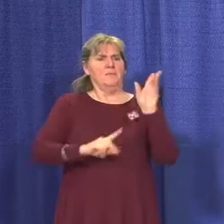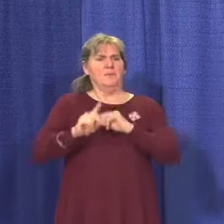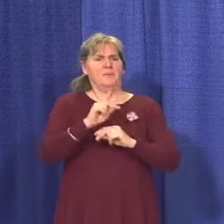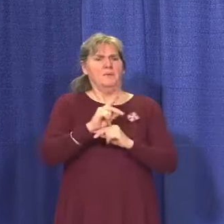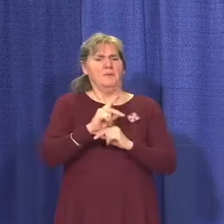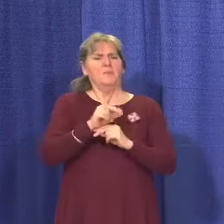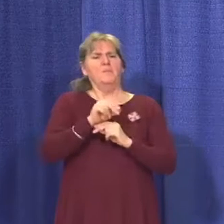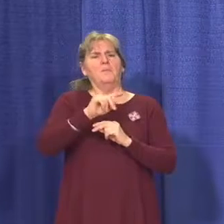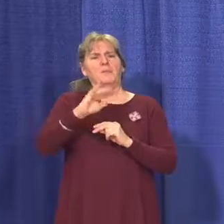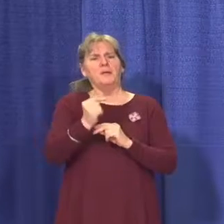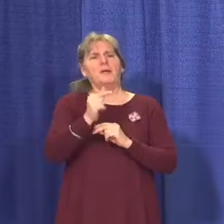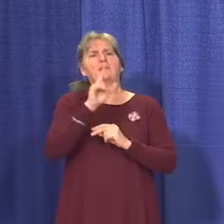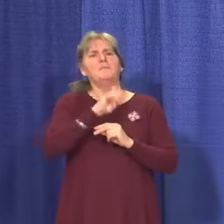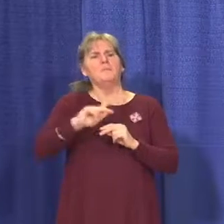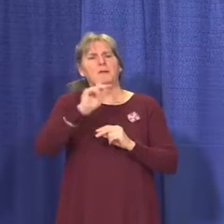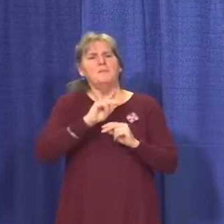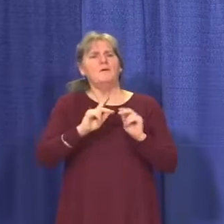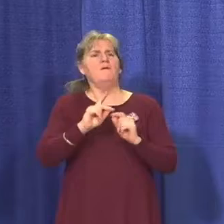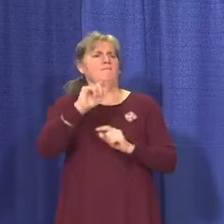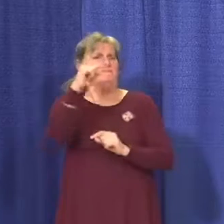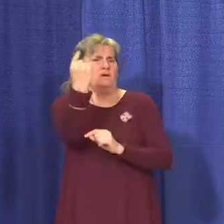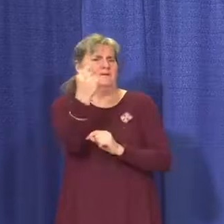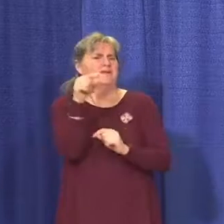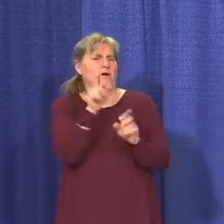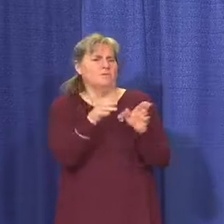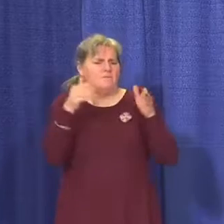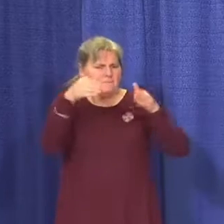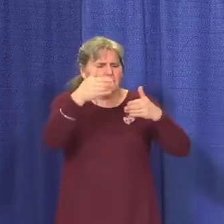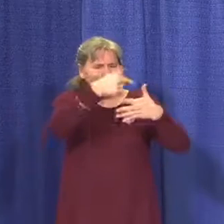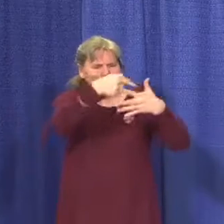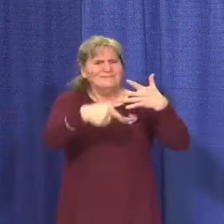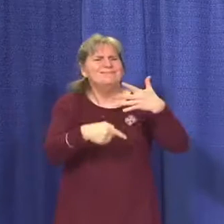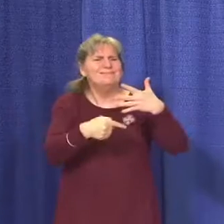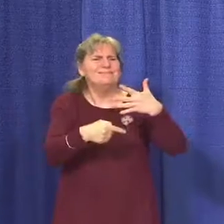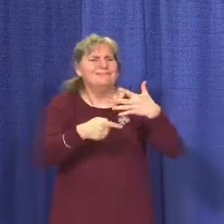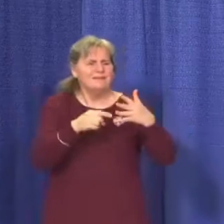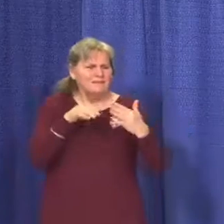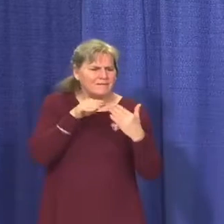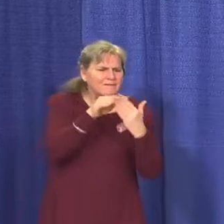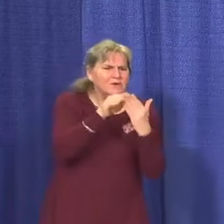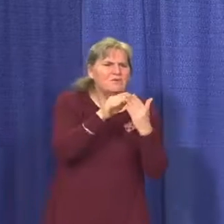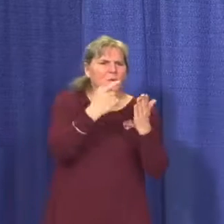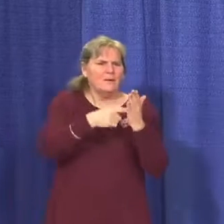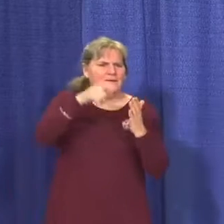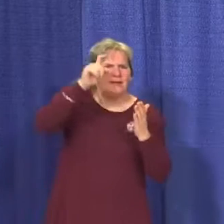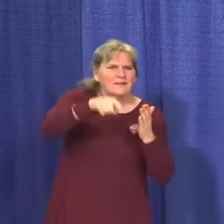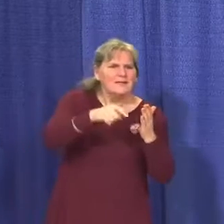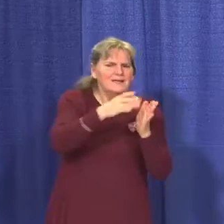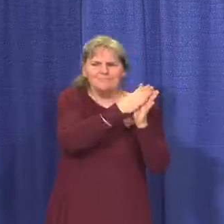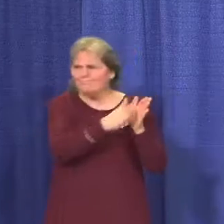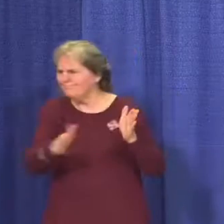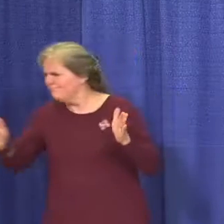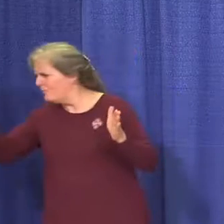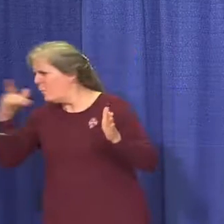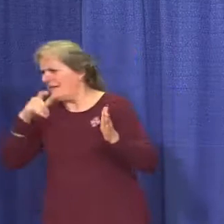new community housing projects meet the needs of Yukoners across the housing continuum.